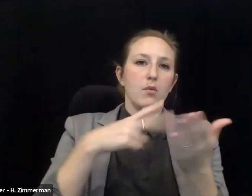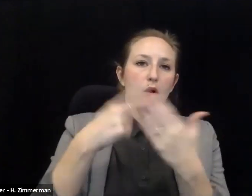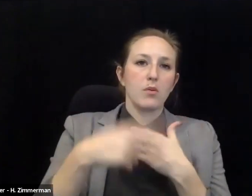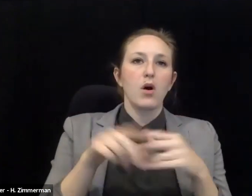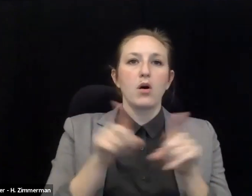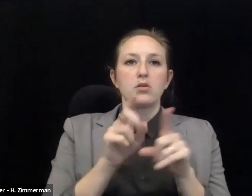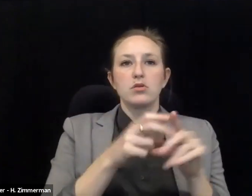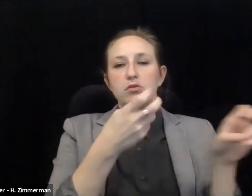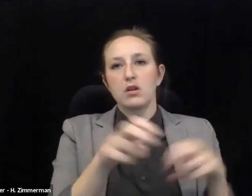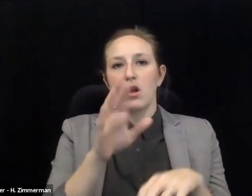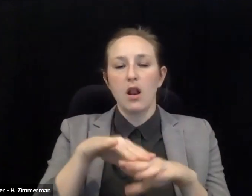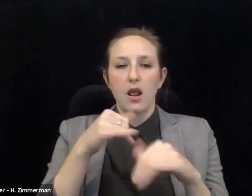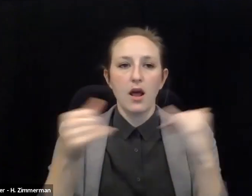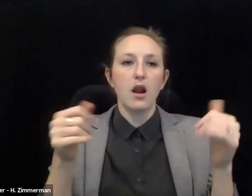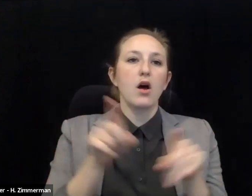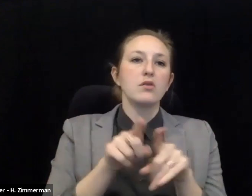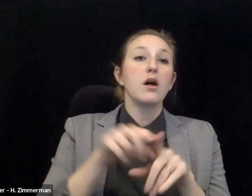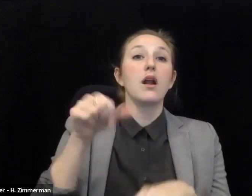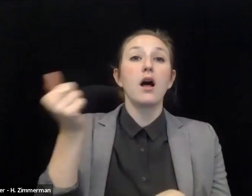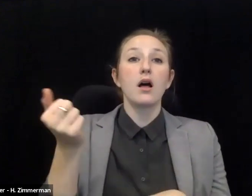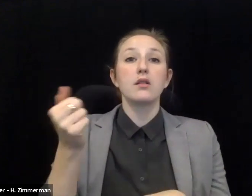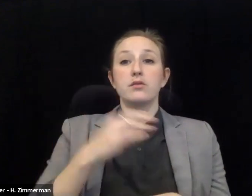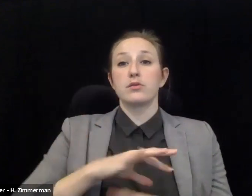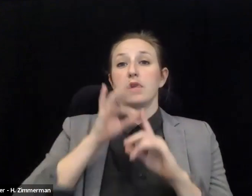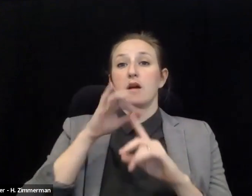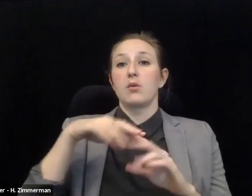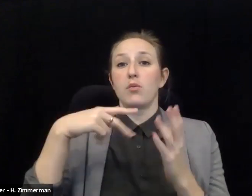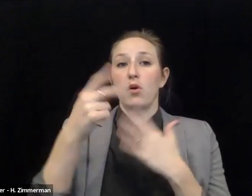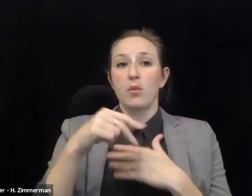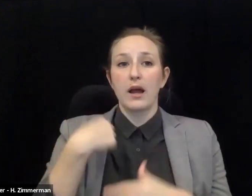then another unique program we have called virtual NSLI-Y and